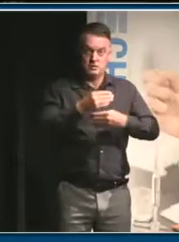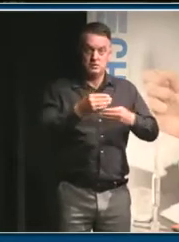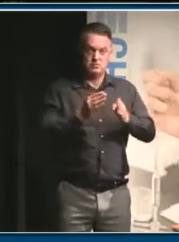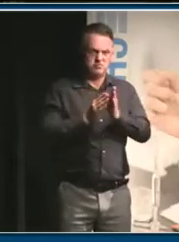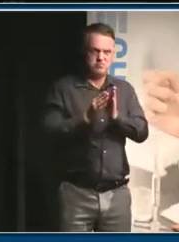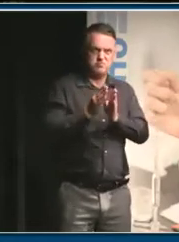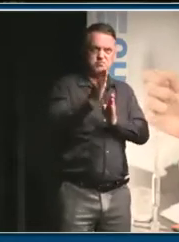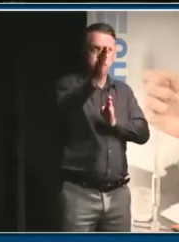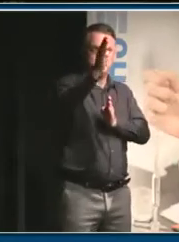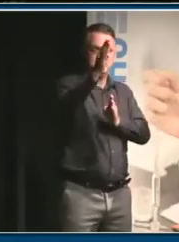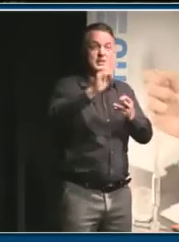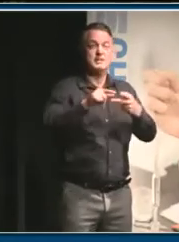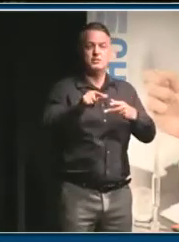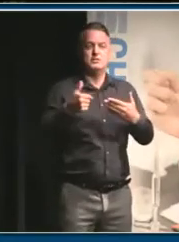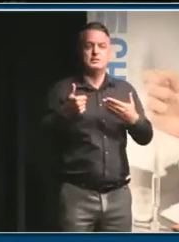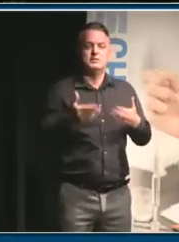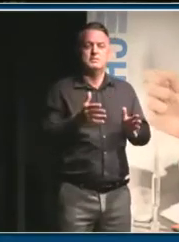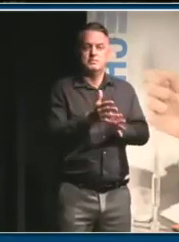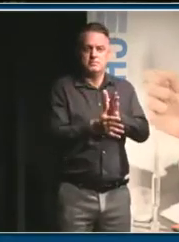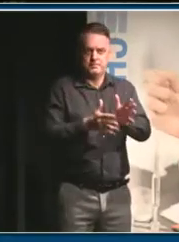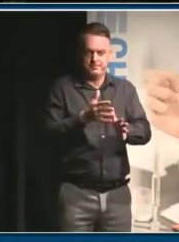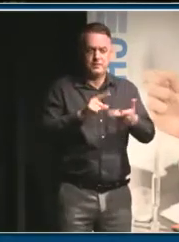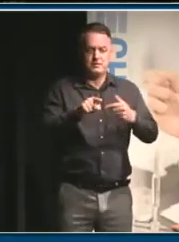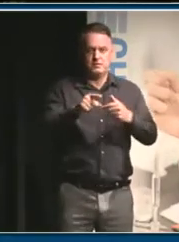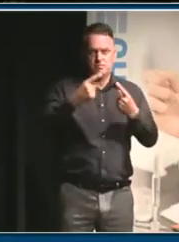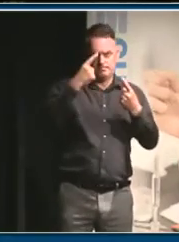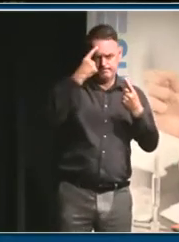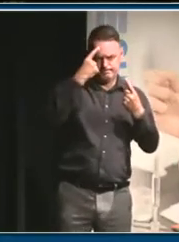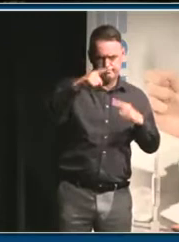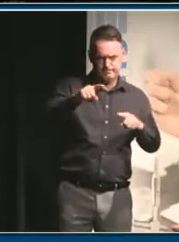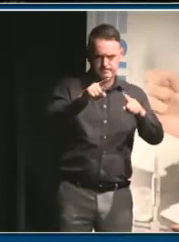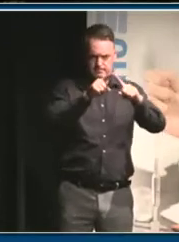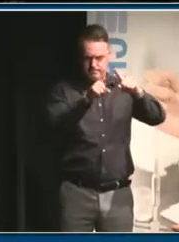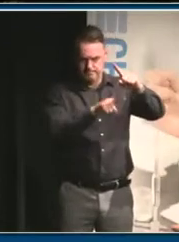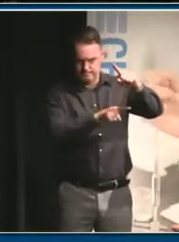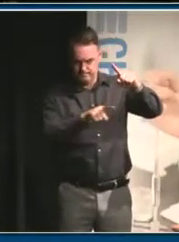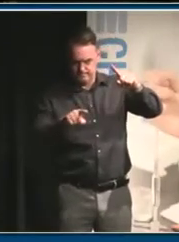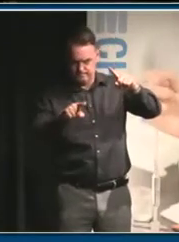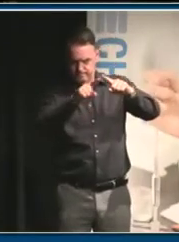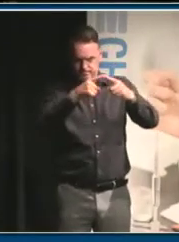when you give it a meaning. If you're calculating the area of a triangle and then say “What is the